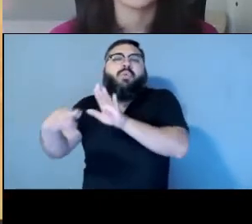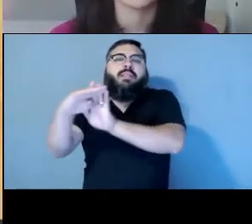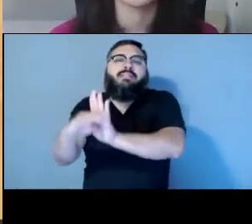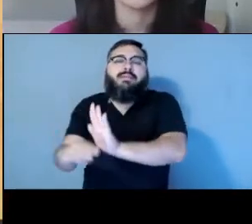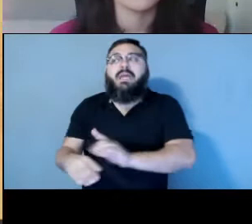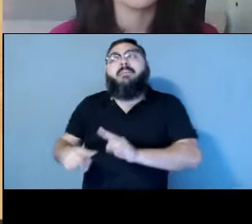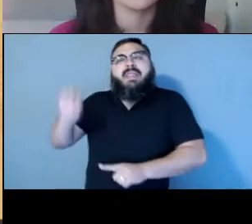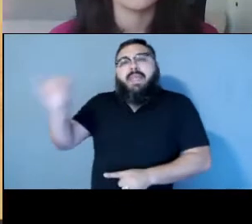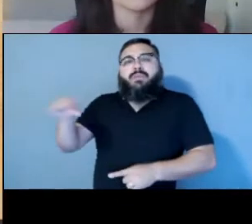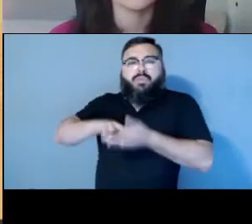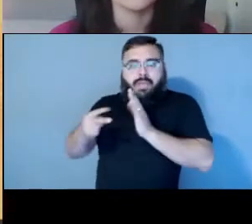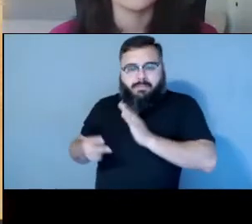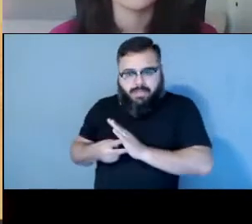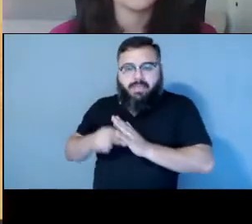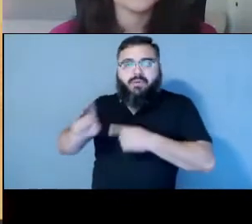that are considered major life activities.